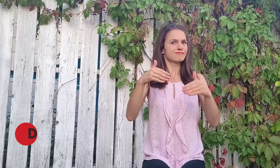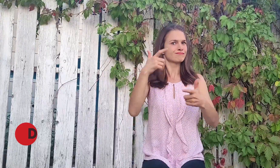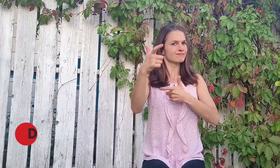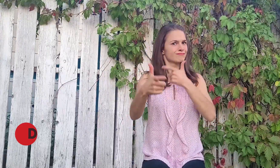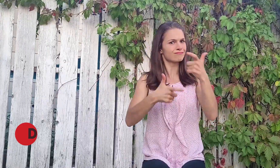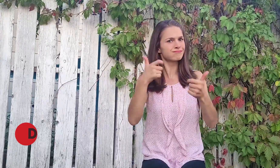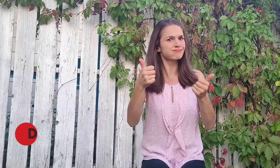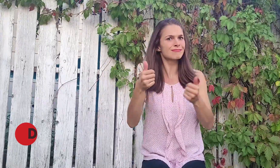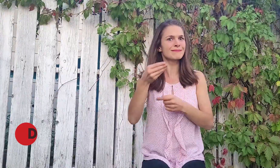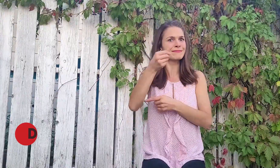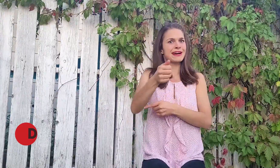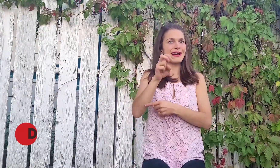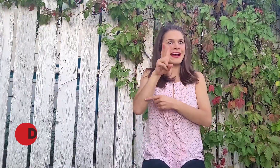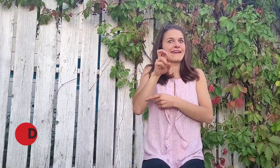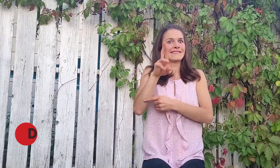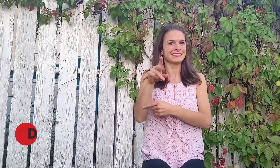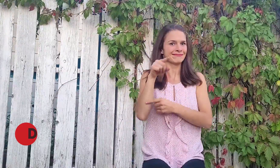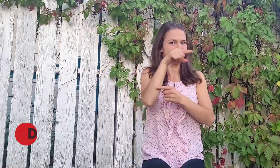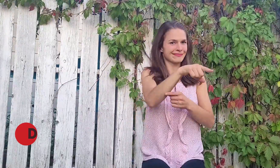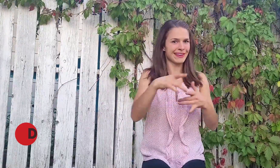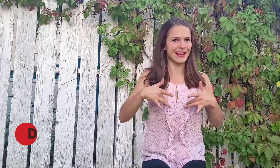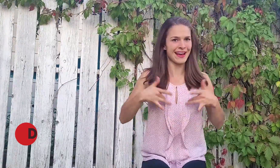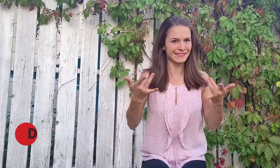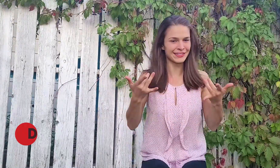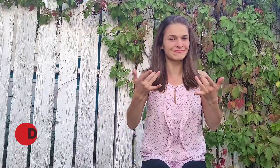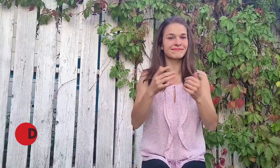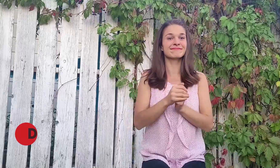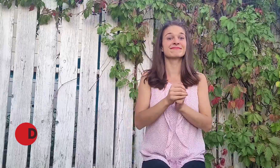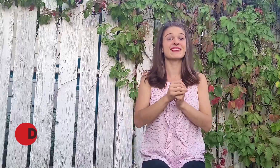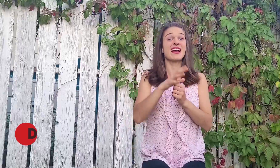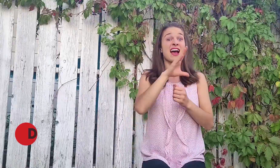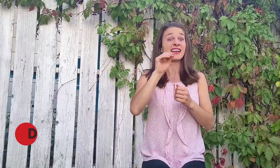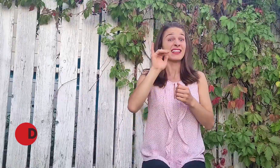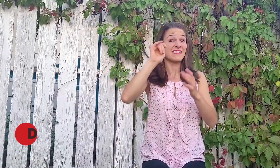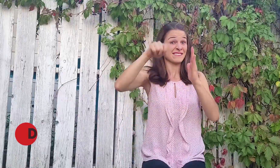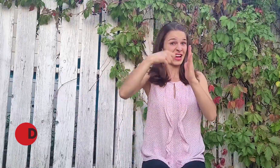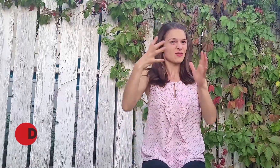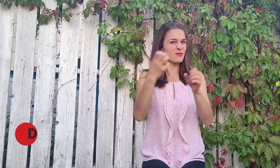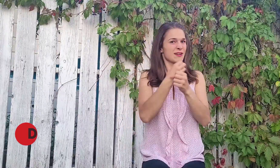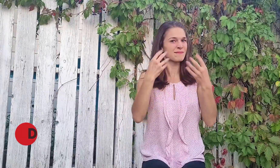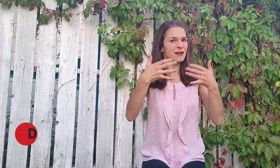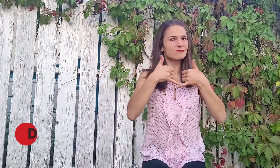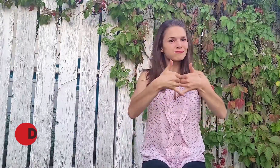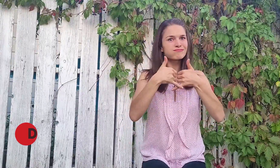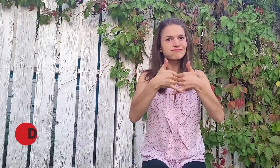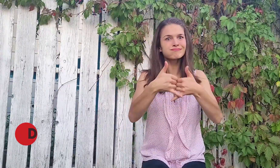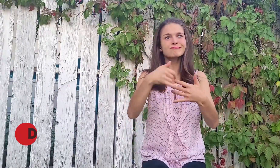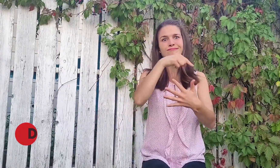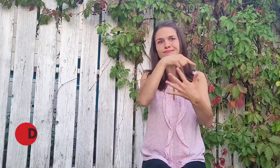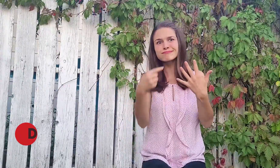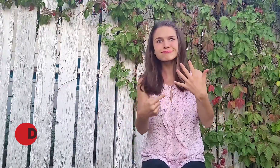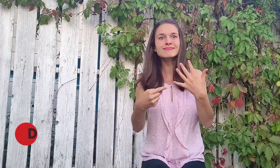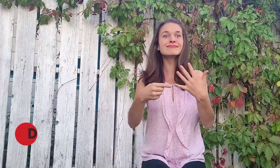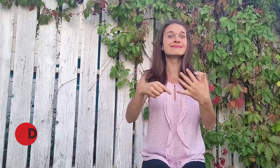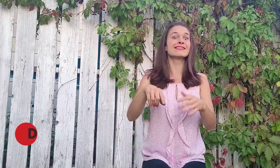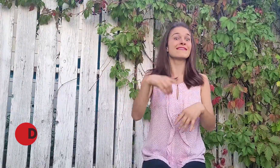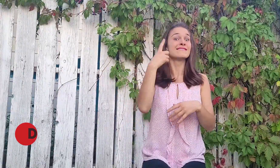film at Sundance ever! This film also won many awards at this year’s Sundance